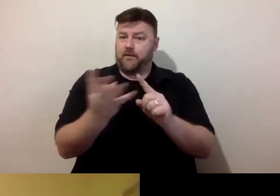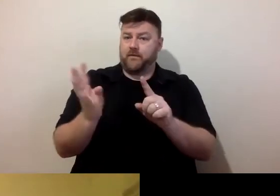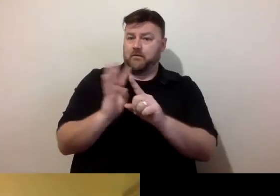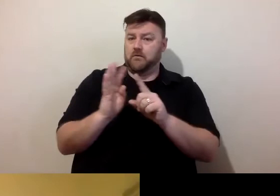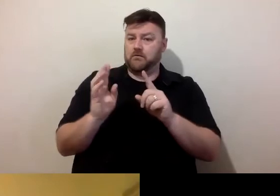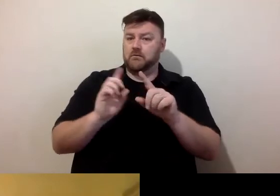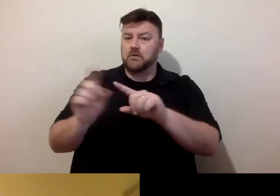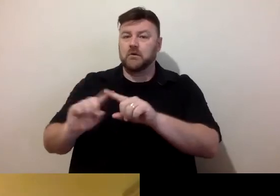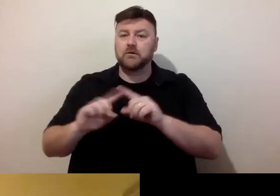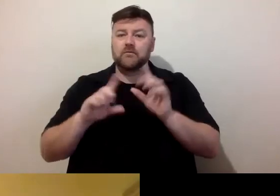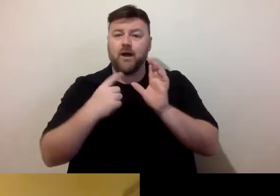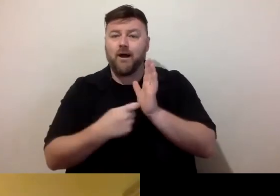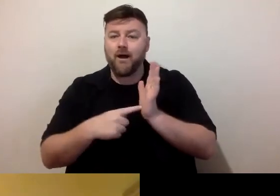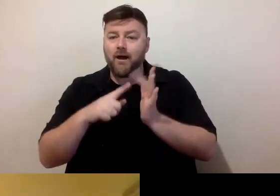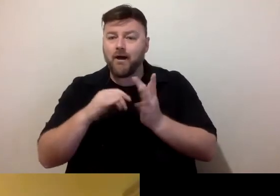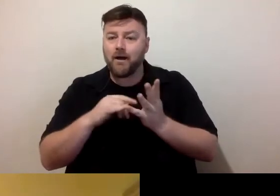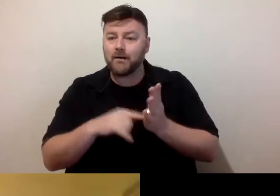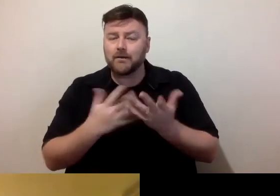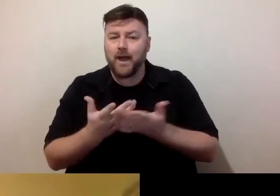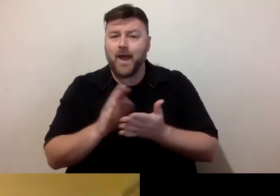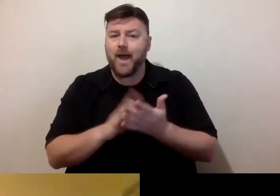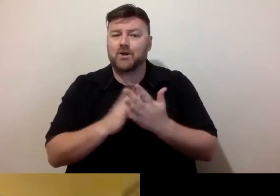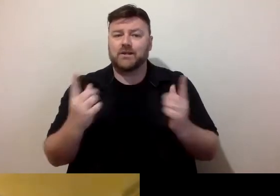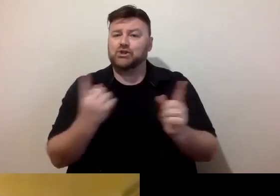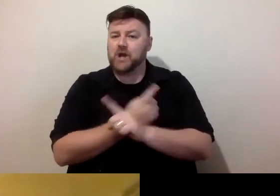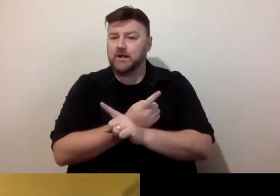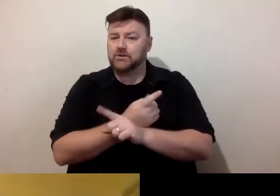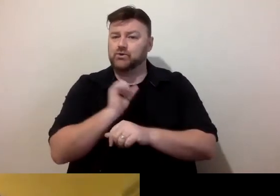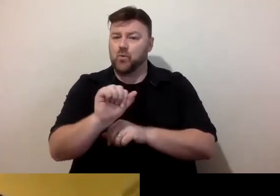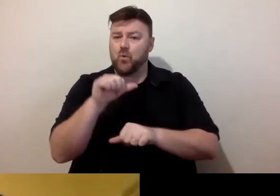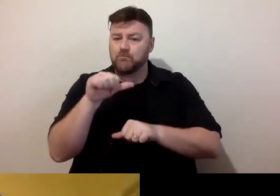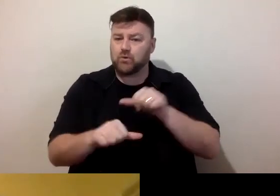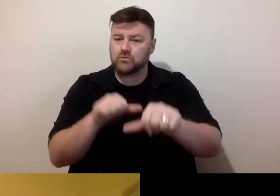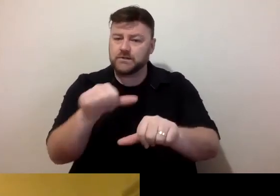kind of dance practice, how does this change the process of the GIF-making?